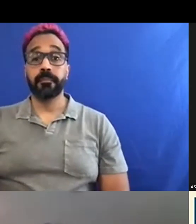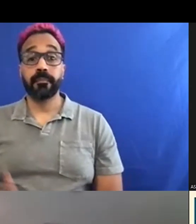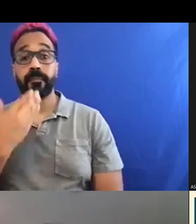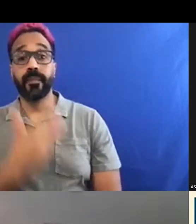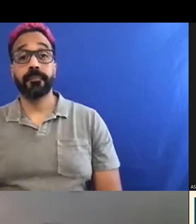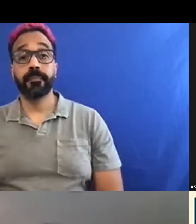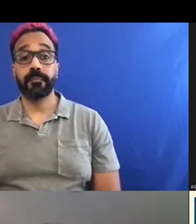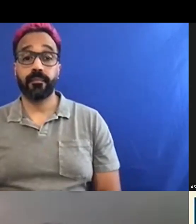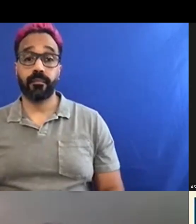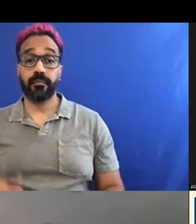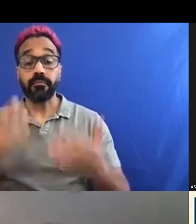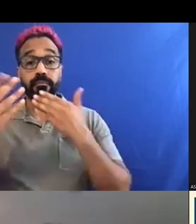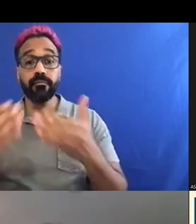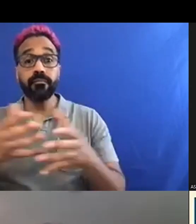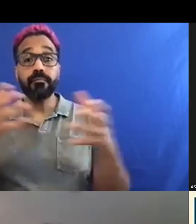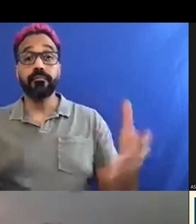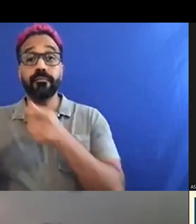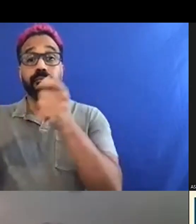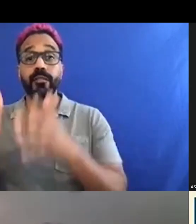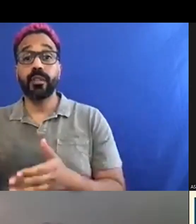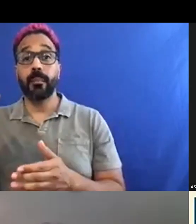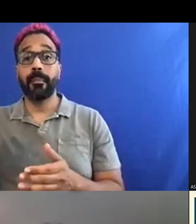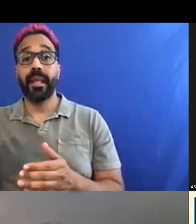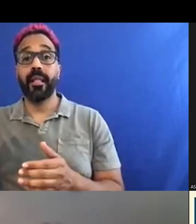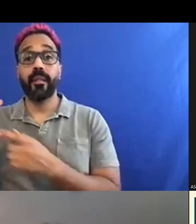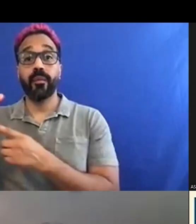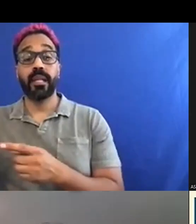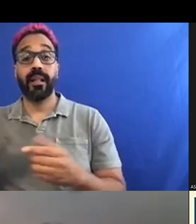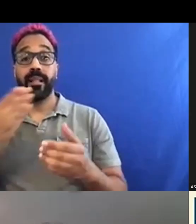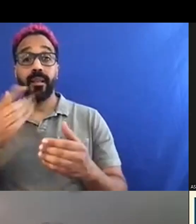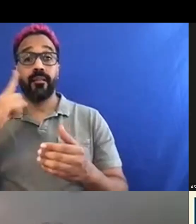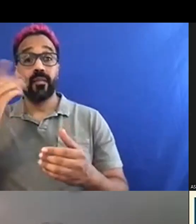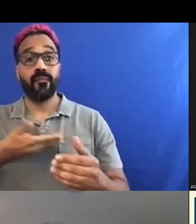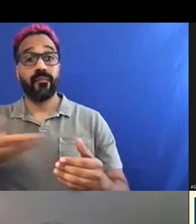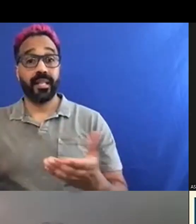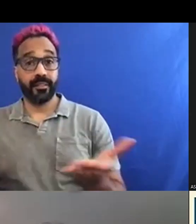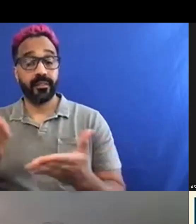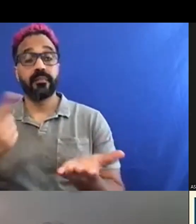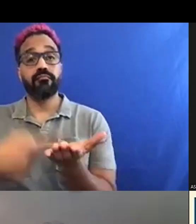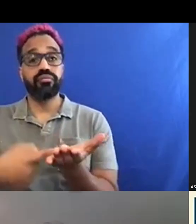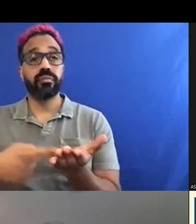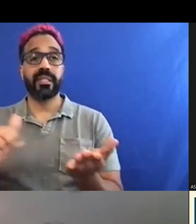Thank you so much, Director Matthews. And thanks for having me here to talk about the self-sufficiency standard today.